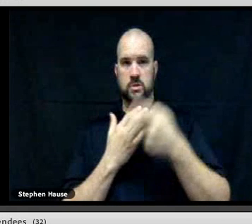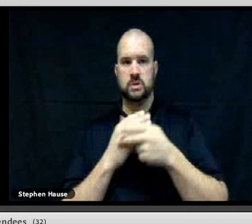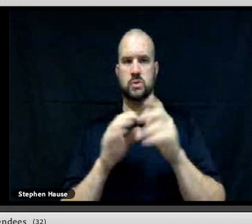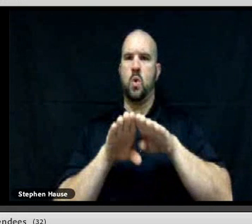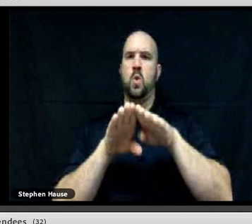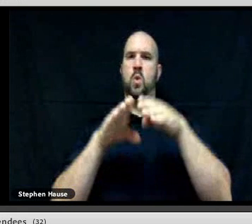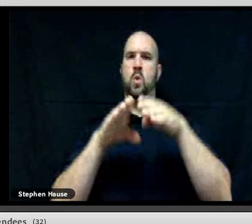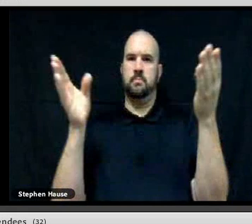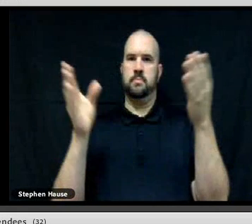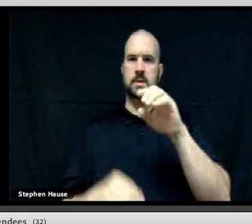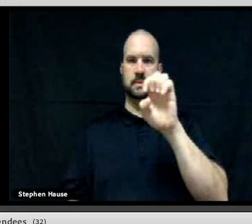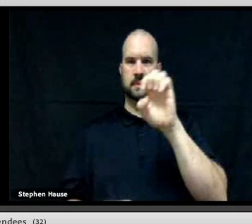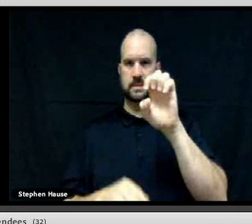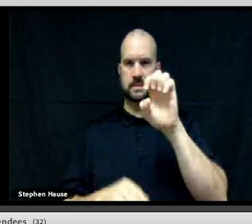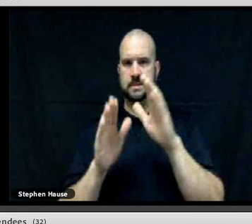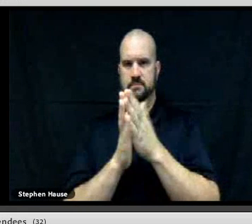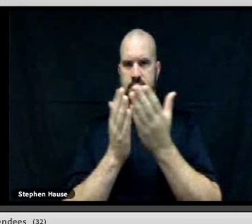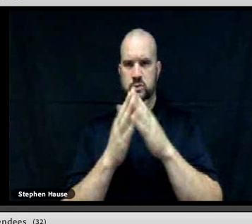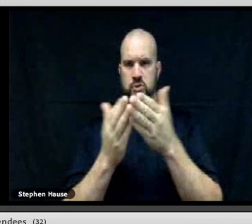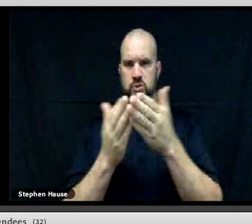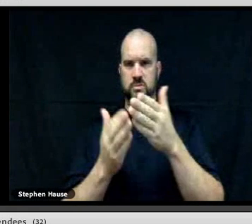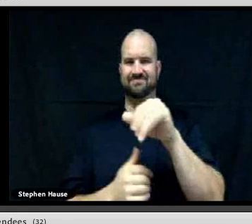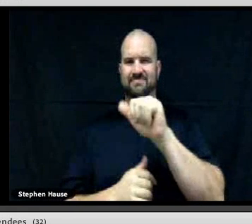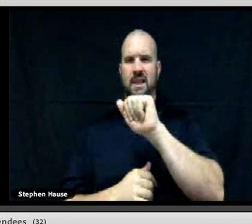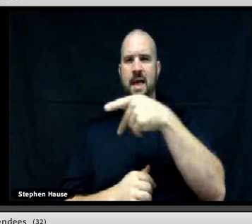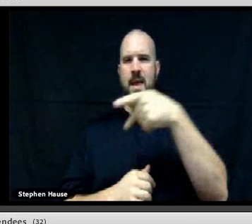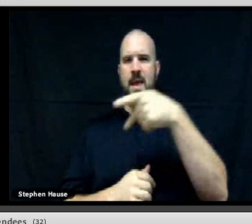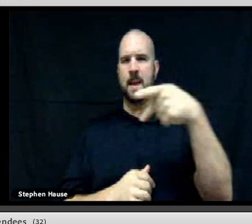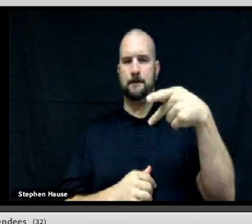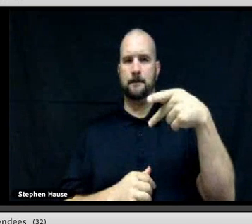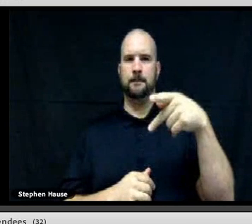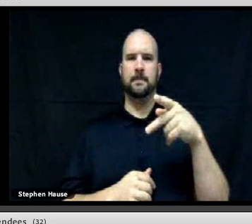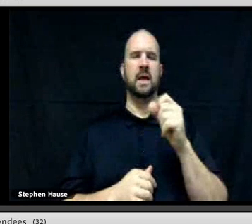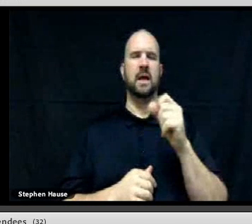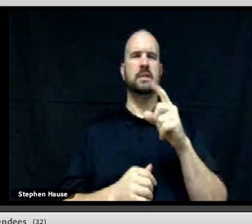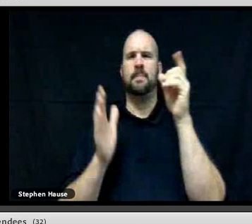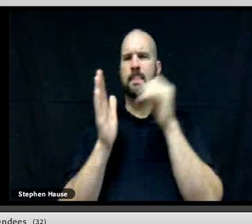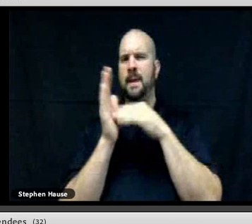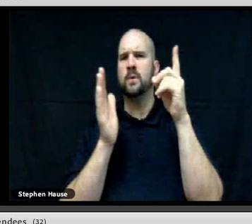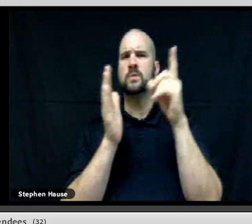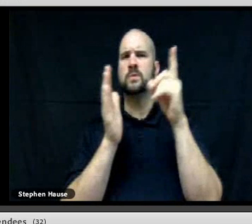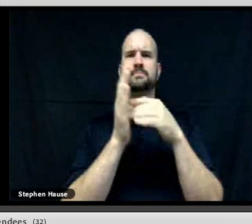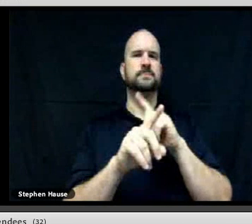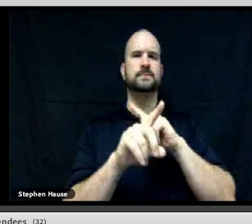Uh, it's an app that contains thousands of popular and award-winning titles that are free for kids in --